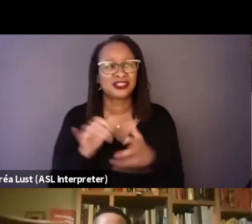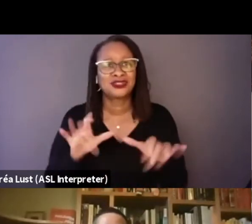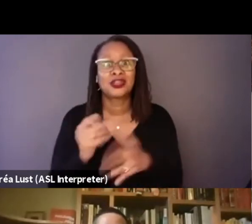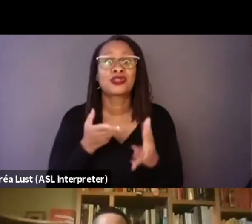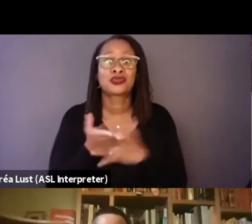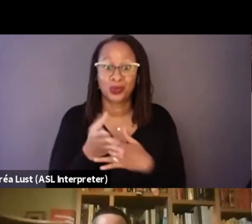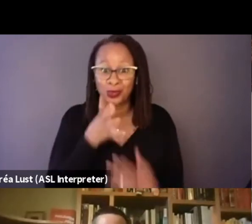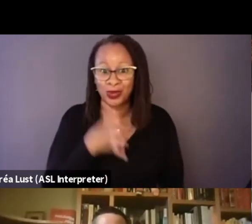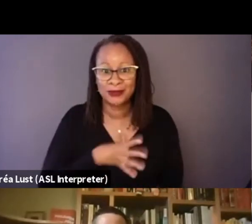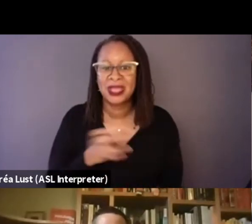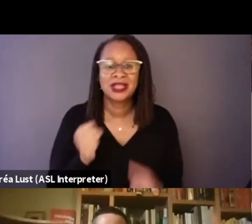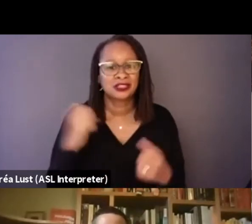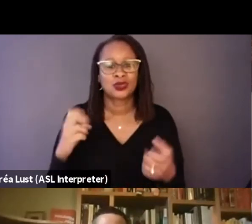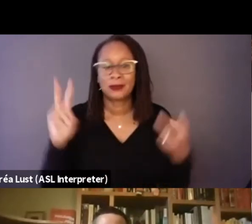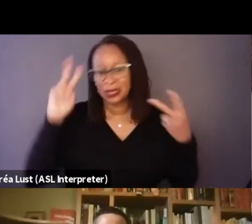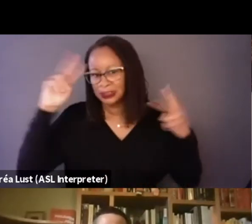because there's so many misconceptions around that.